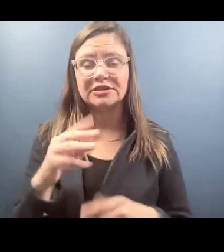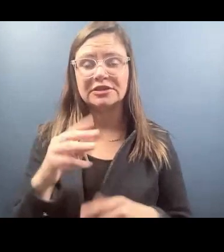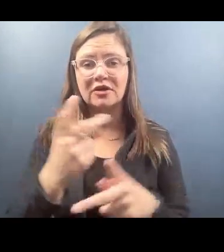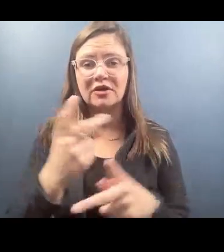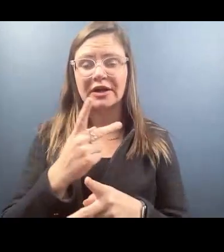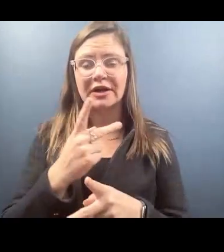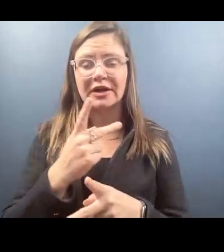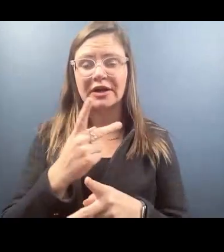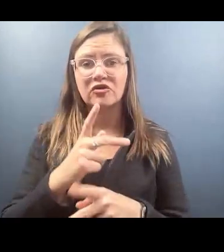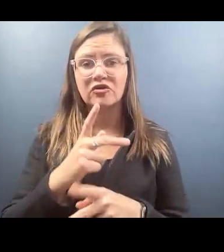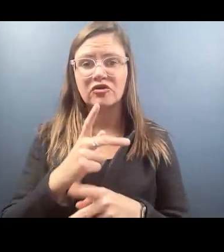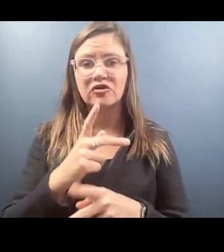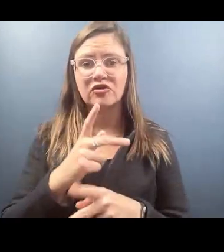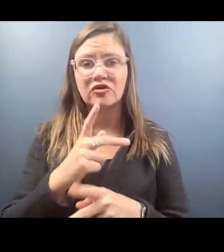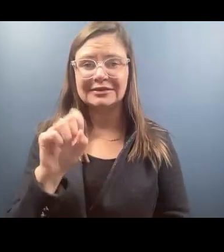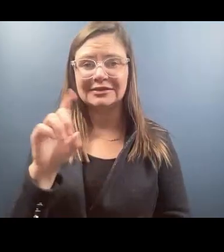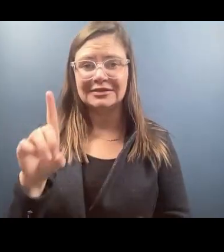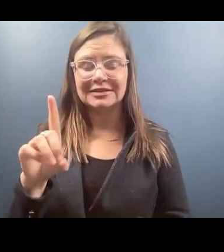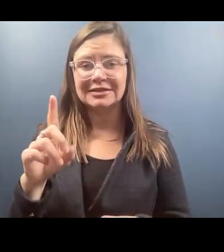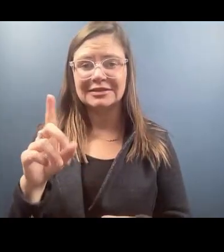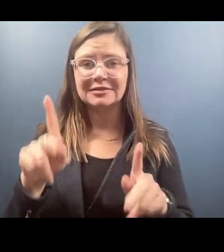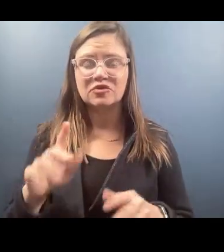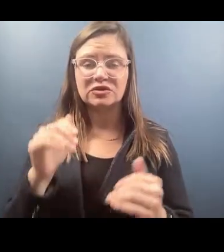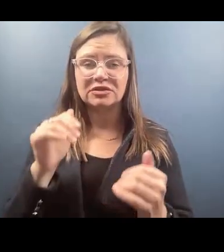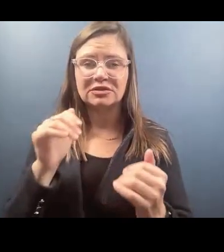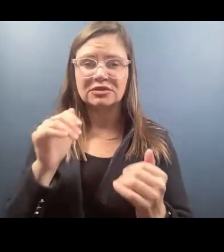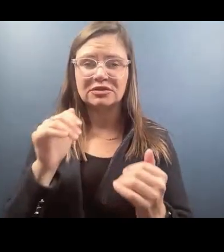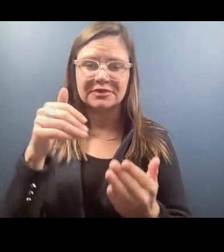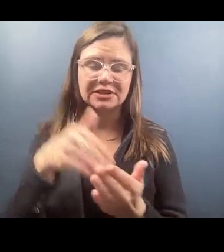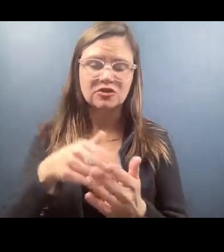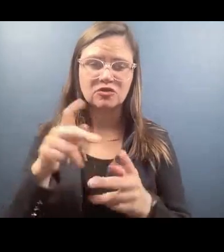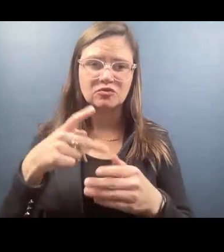DDSD administers person centered programs and Medicaid waivers that support